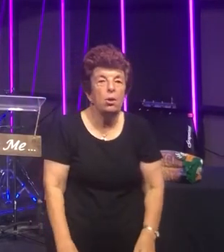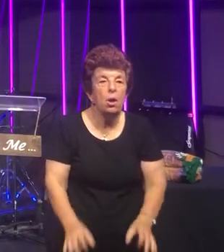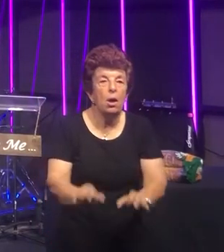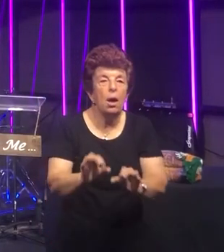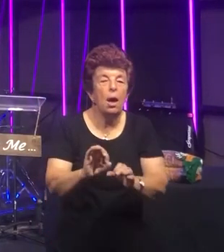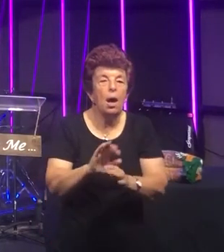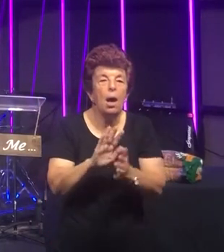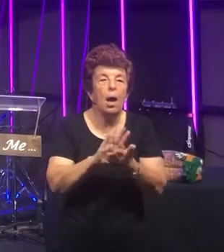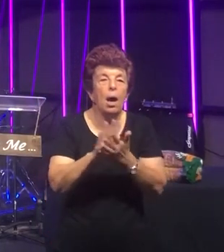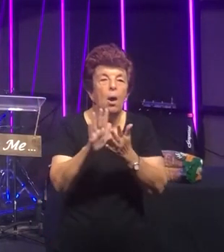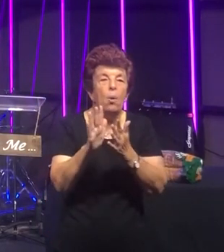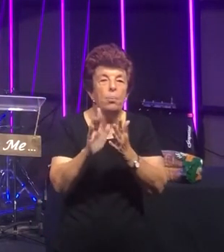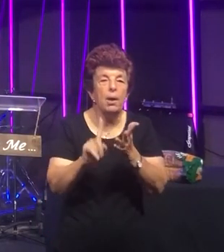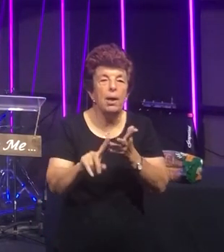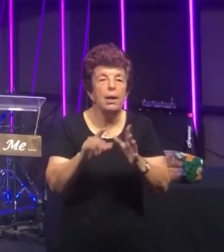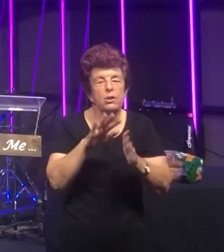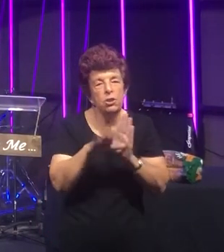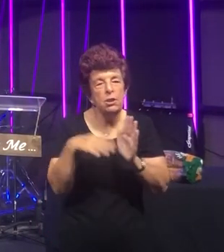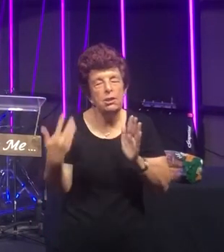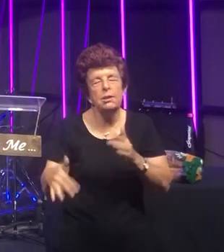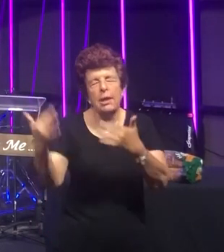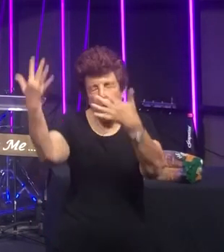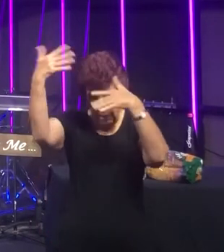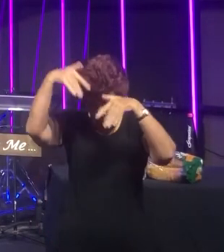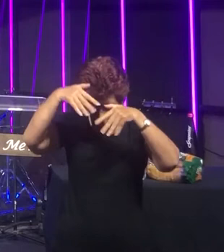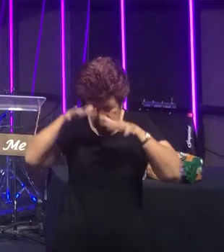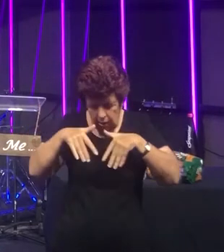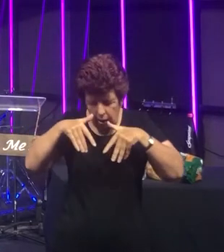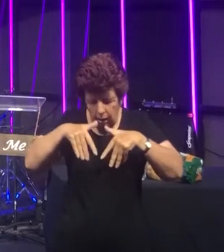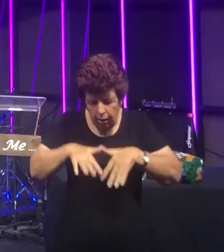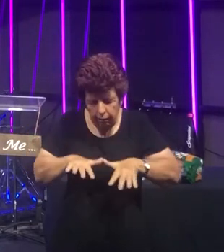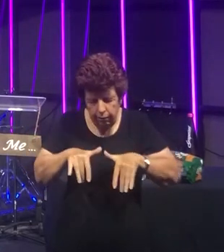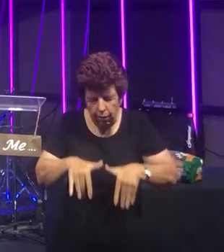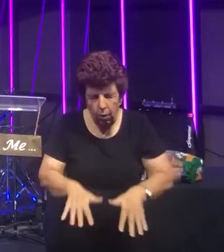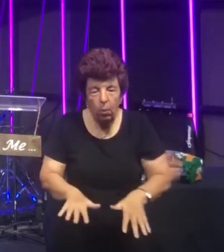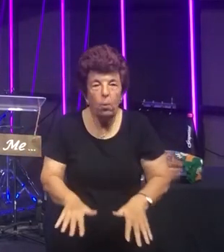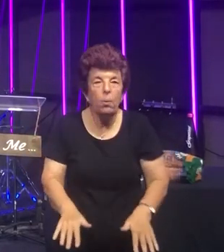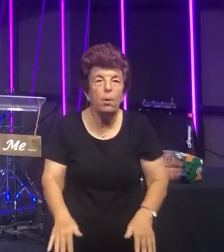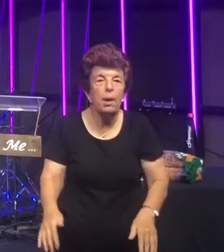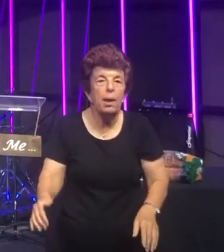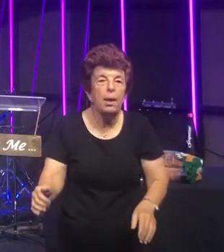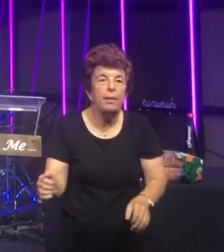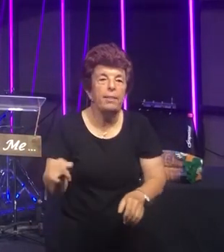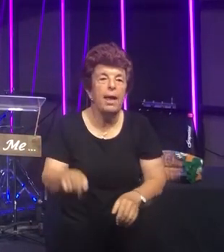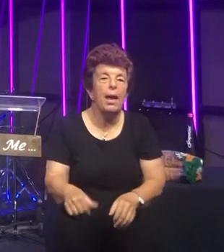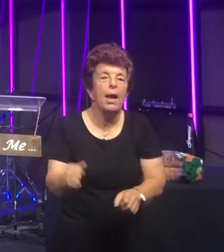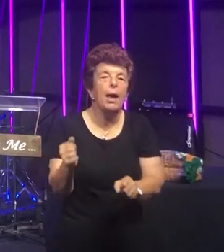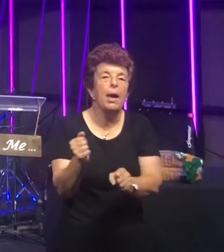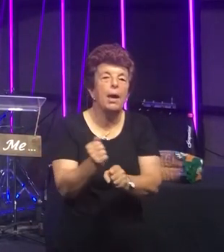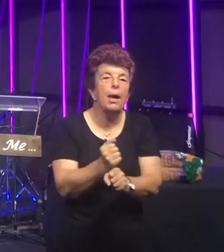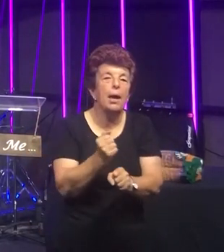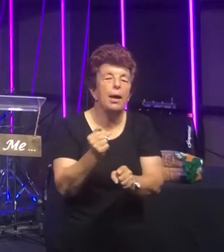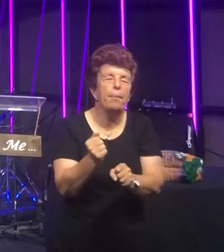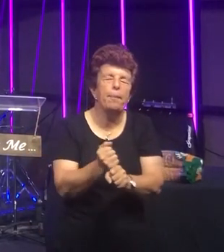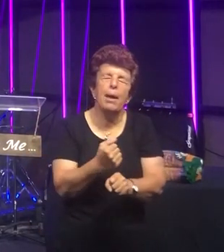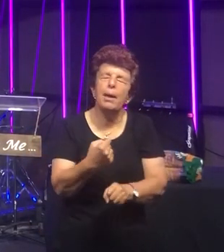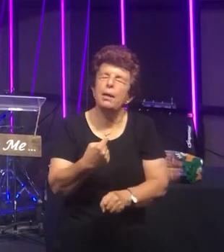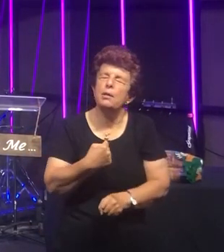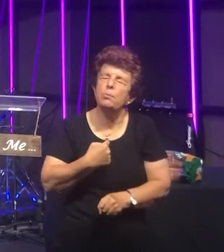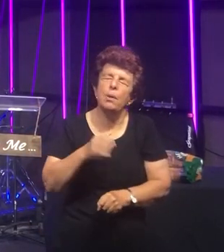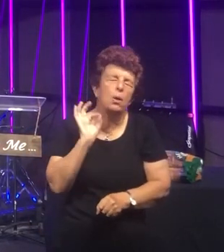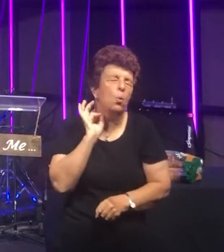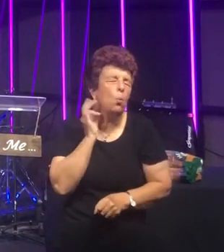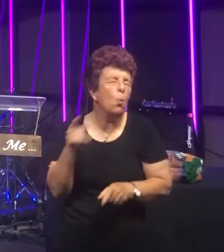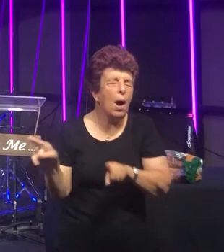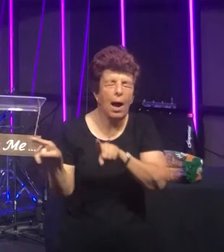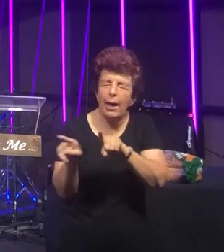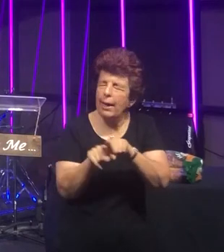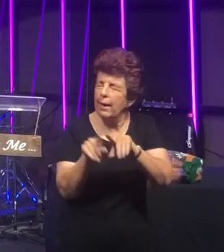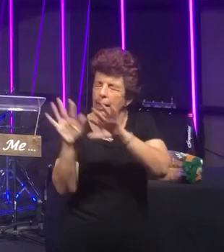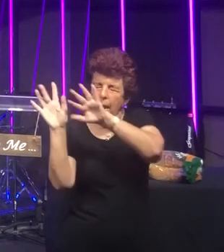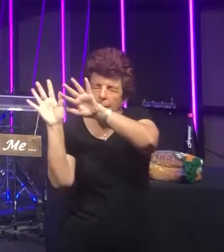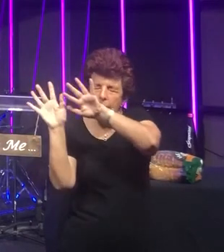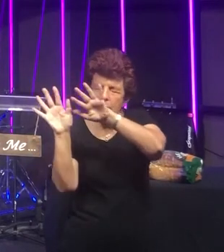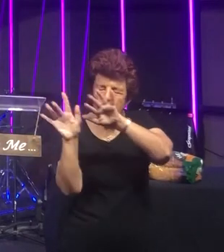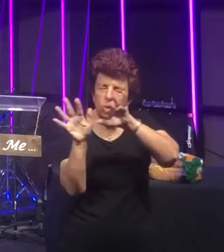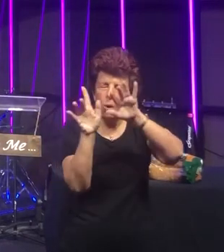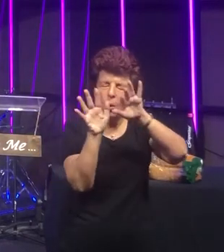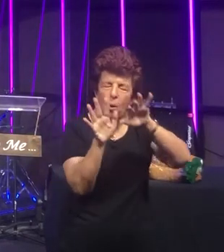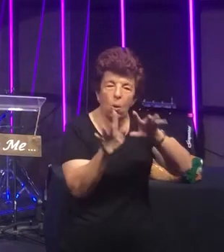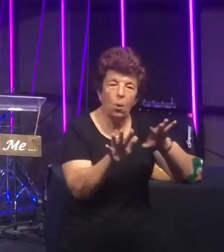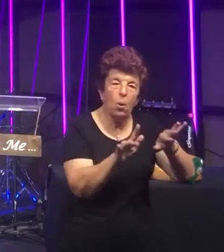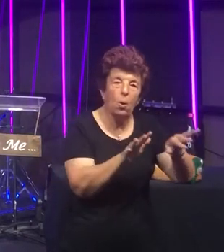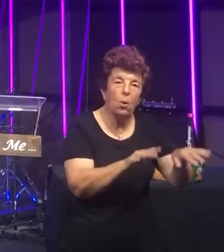O precious is the flow That makes me white as snow